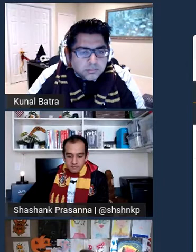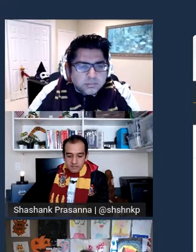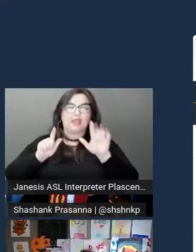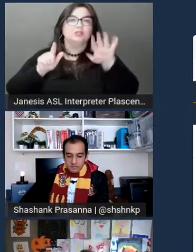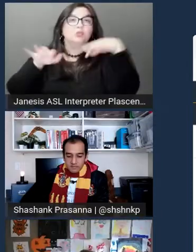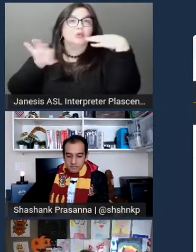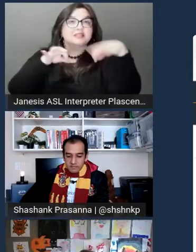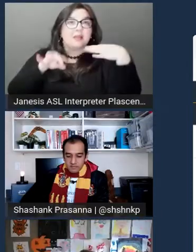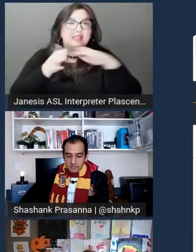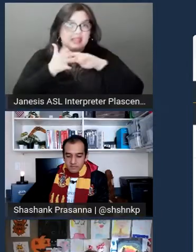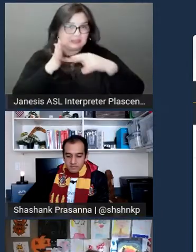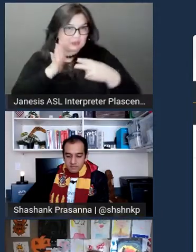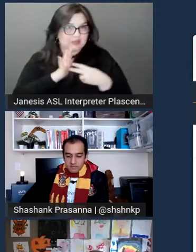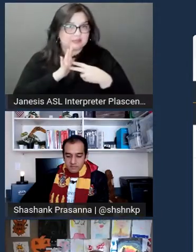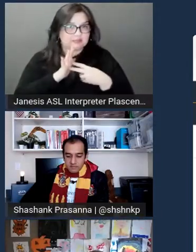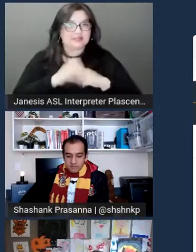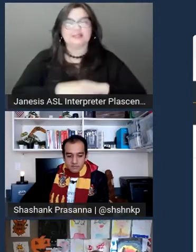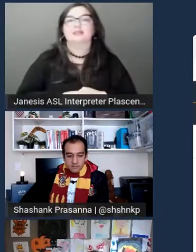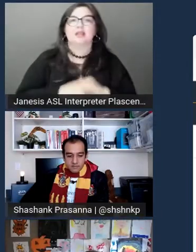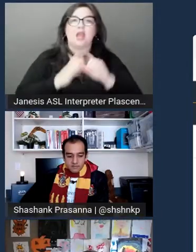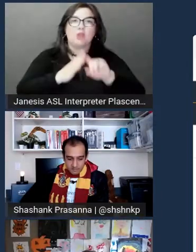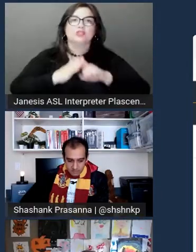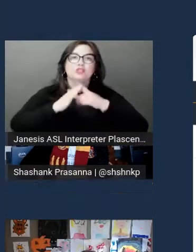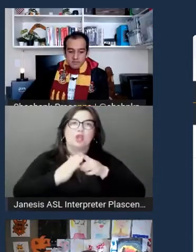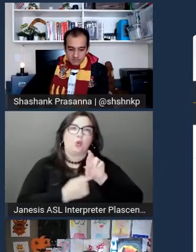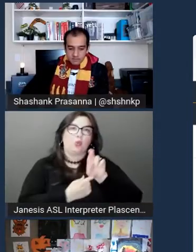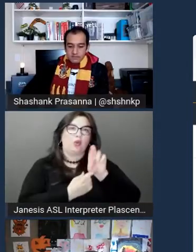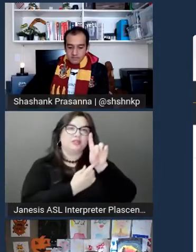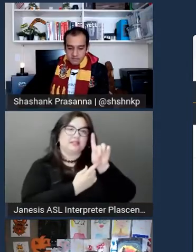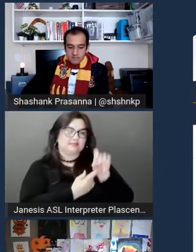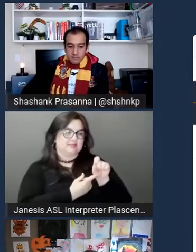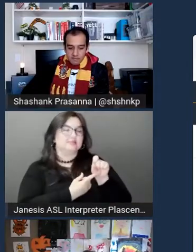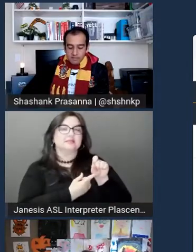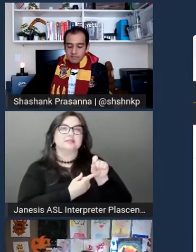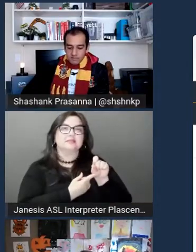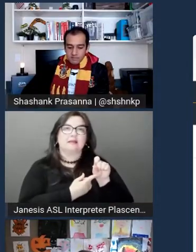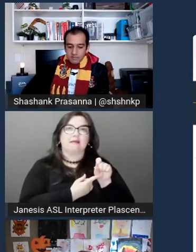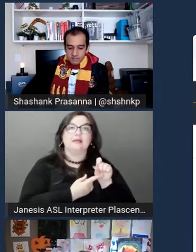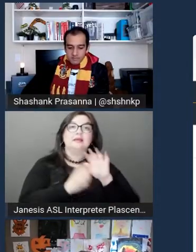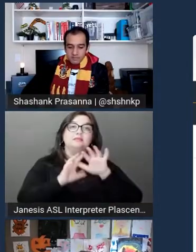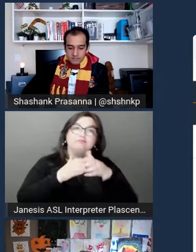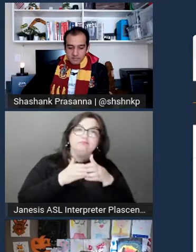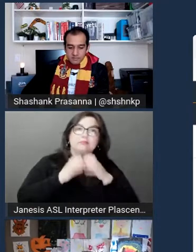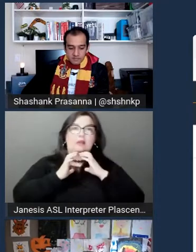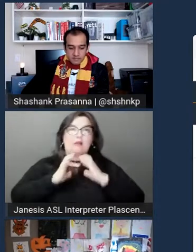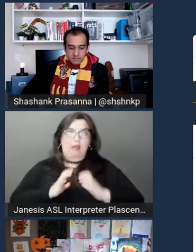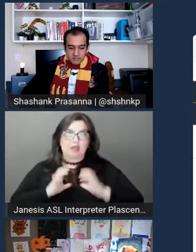I would start from the RDS. In the RDS world, customers can create database instances